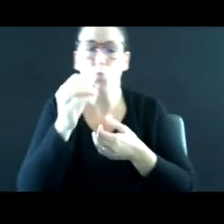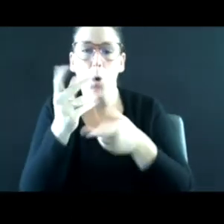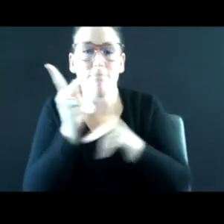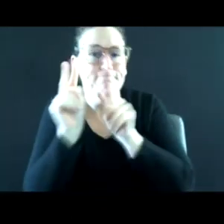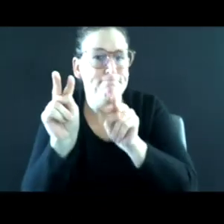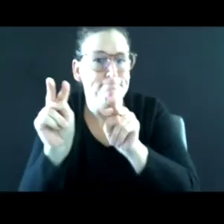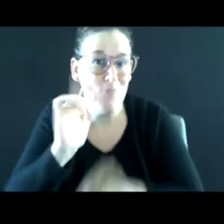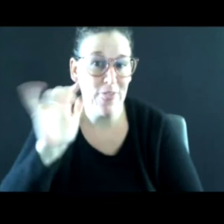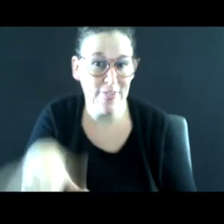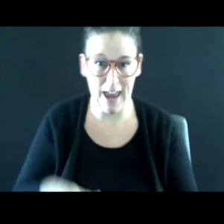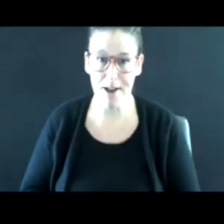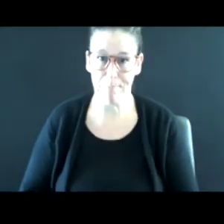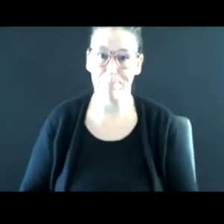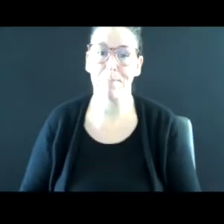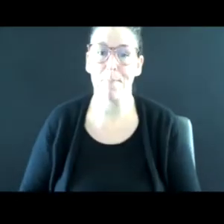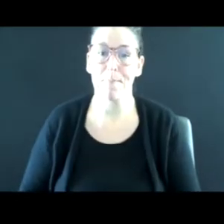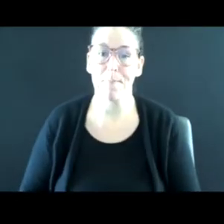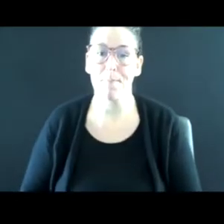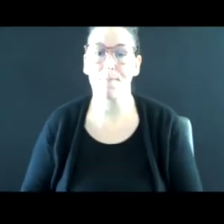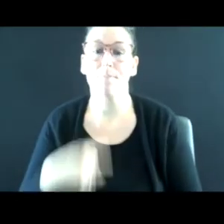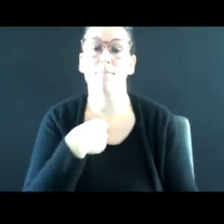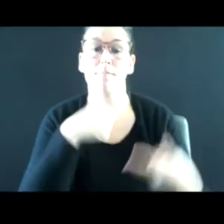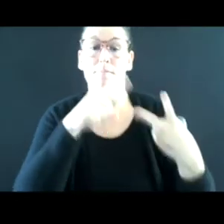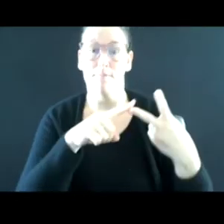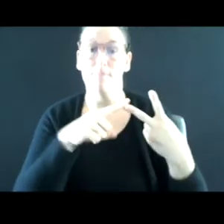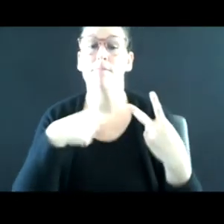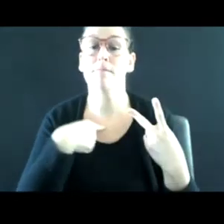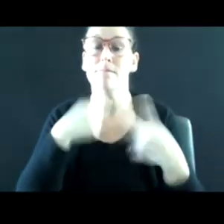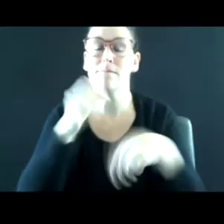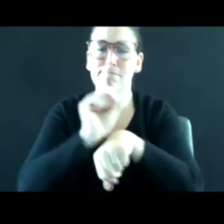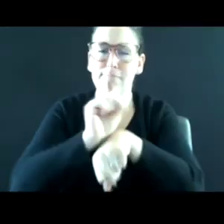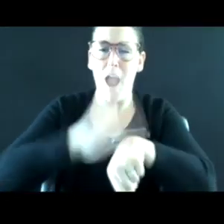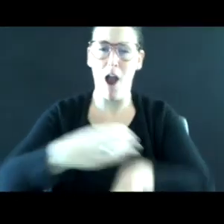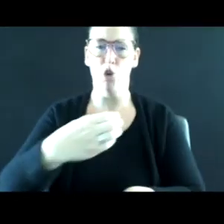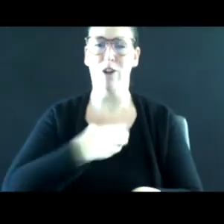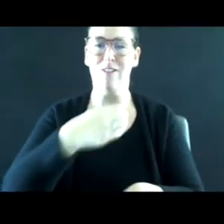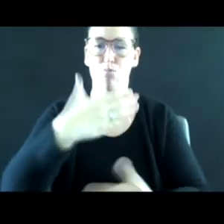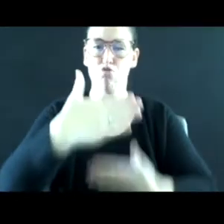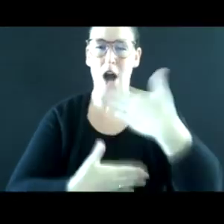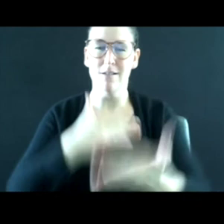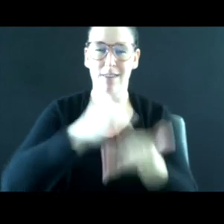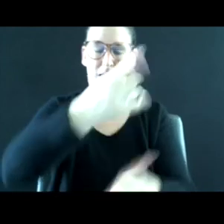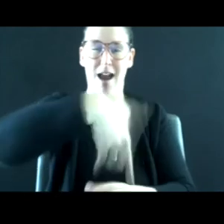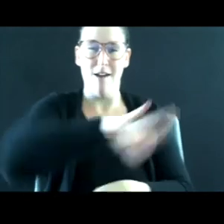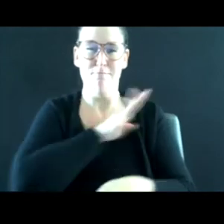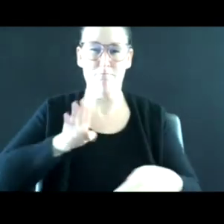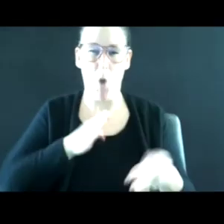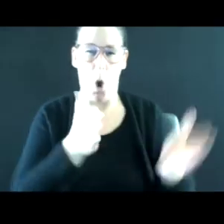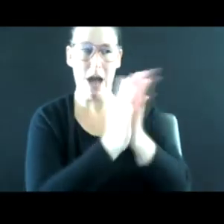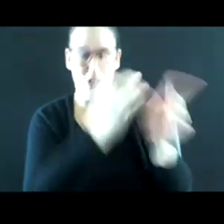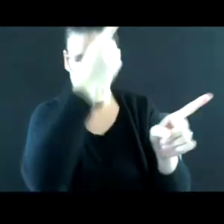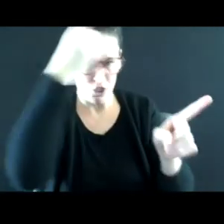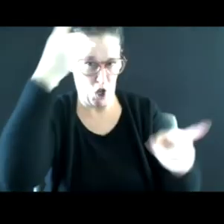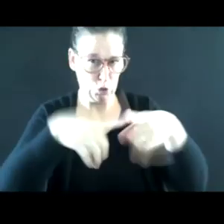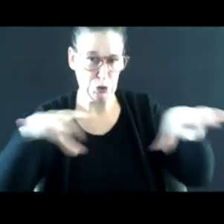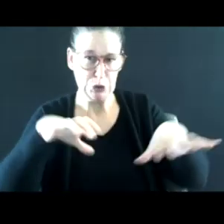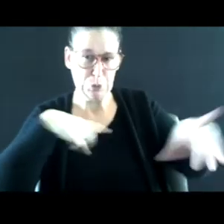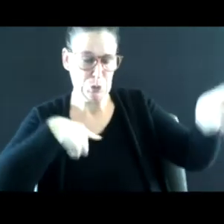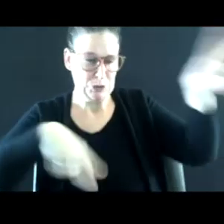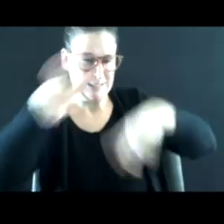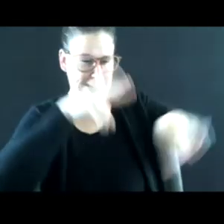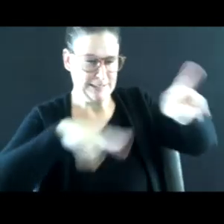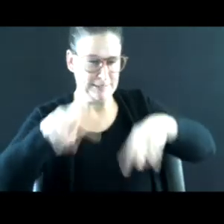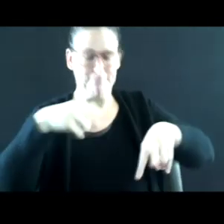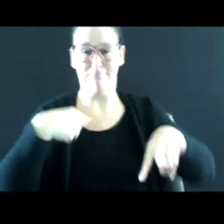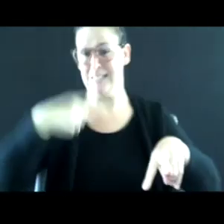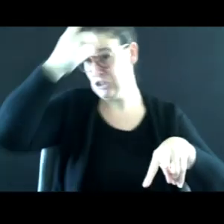Please keep your eye open for it. I started working on Grievance Process. Darlene